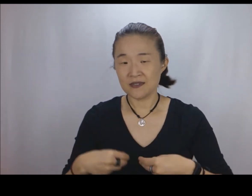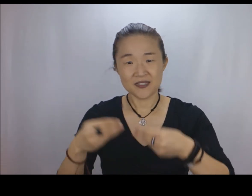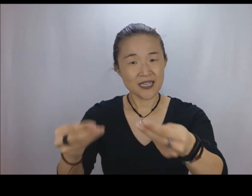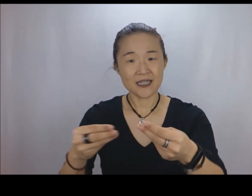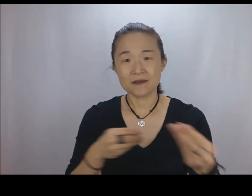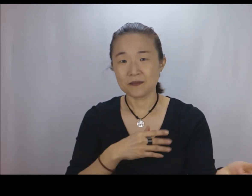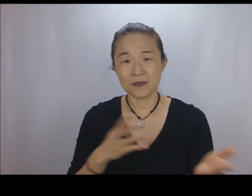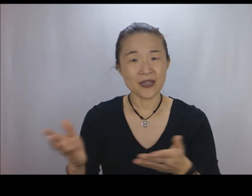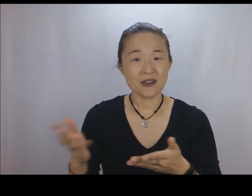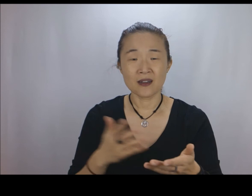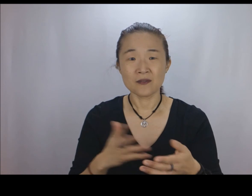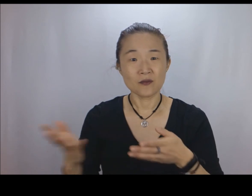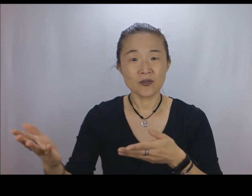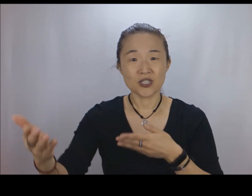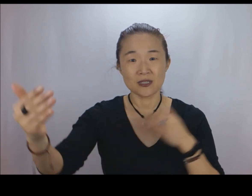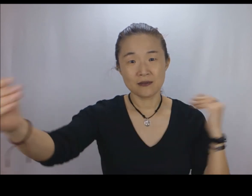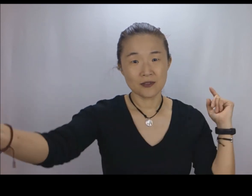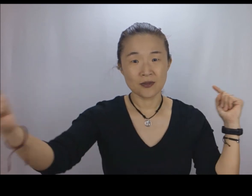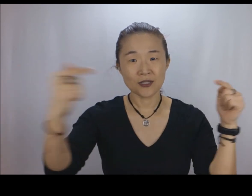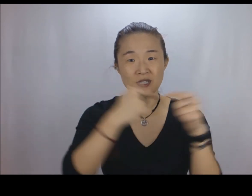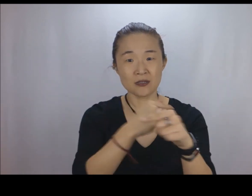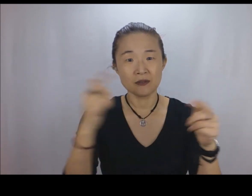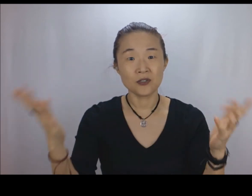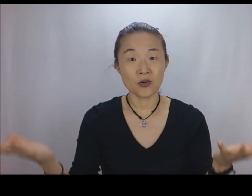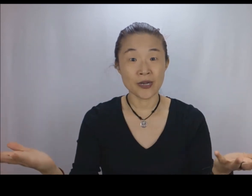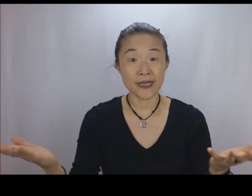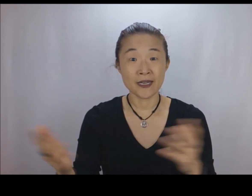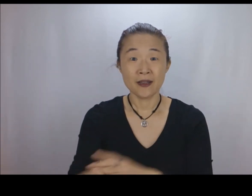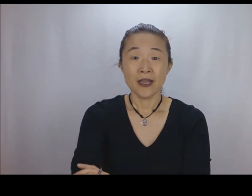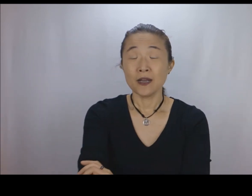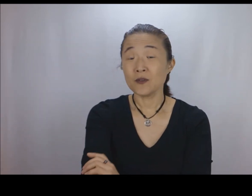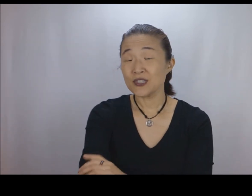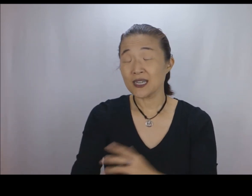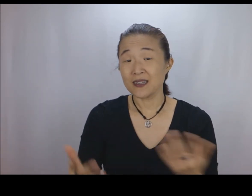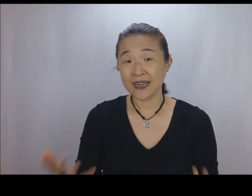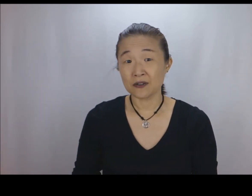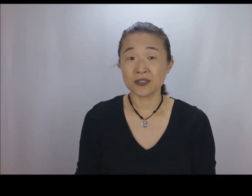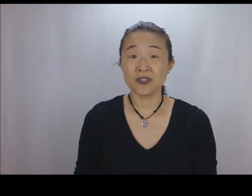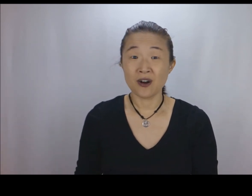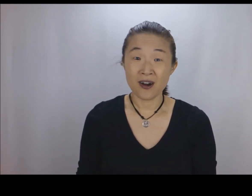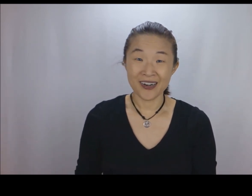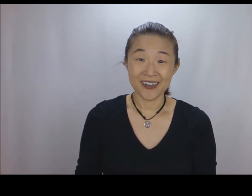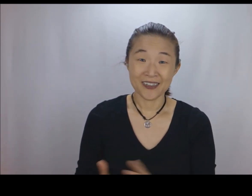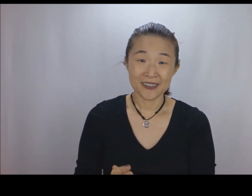give, take depending on which direction you're going in and which side of the counter you're on